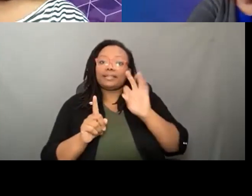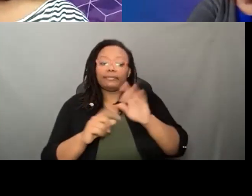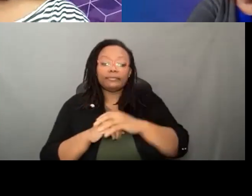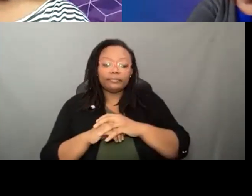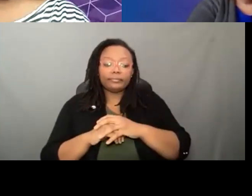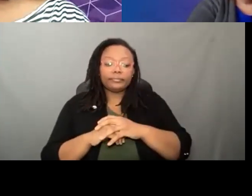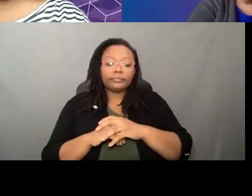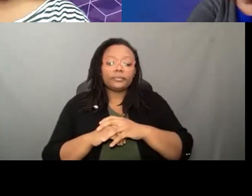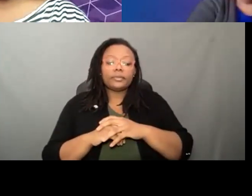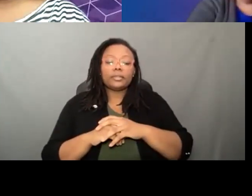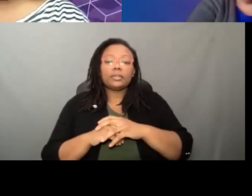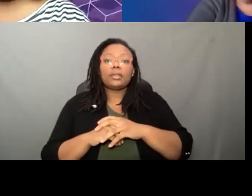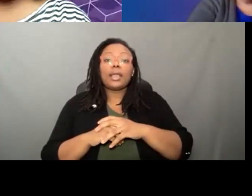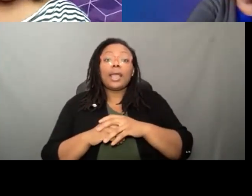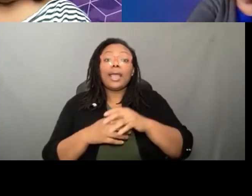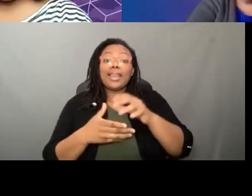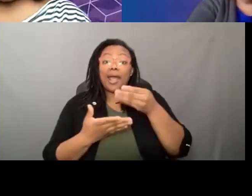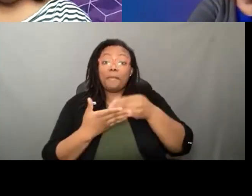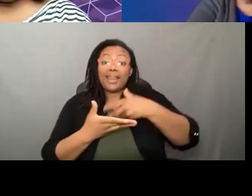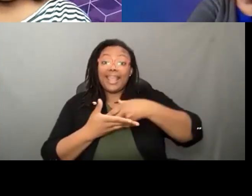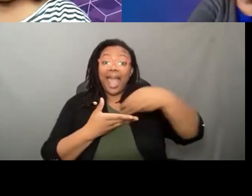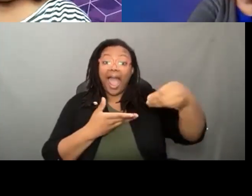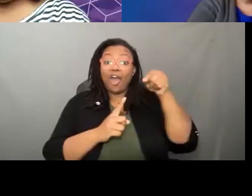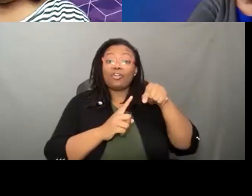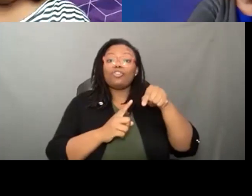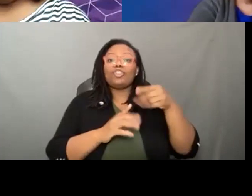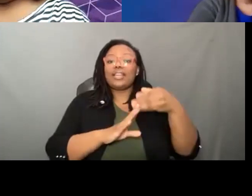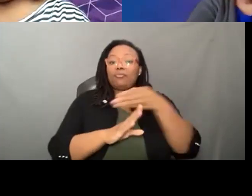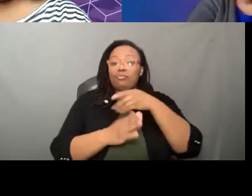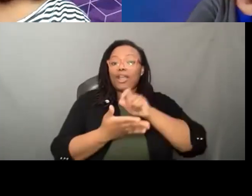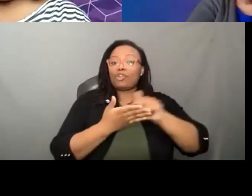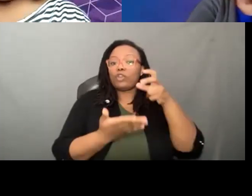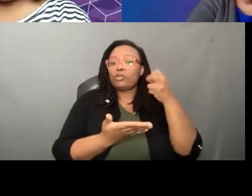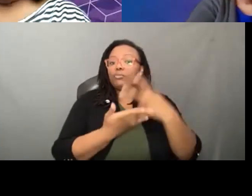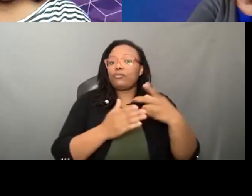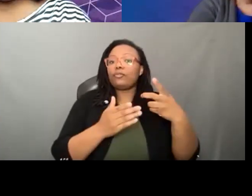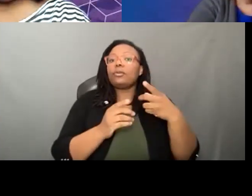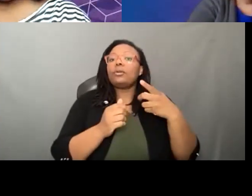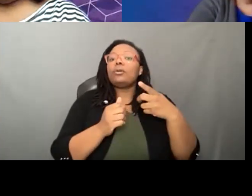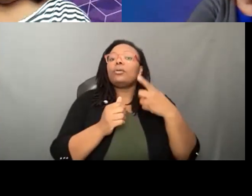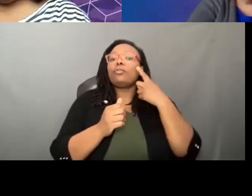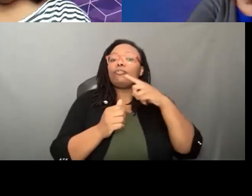Moving funding out, you have to have prior written approval from your NSF program officer.